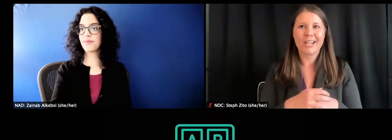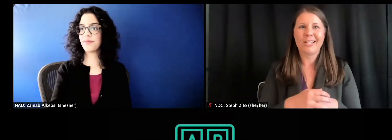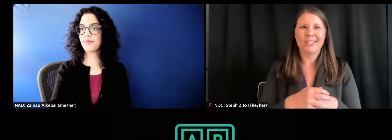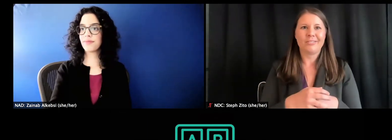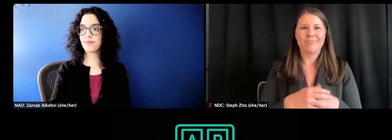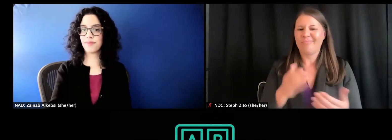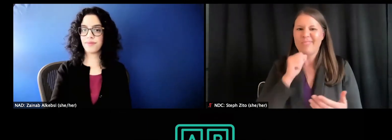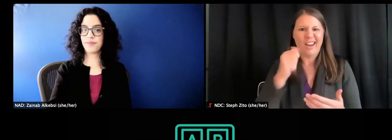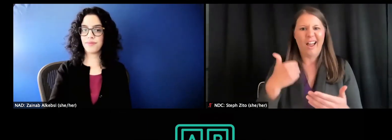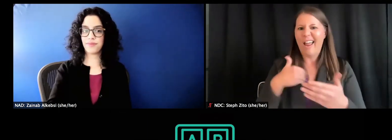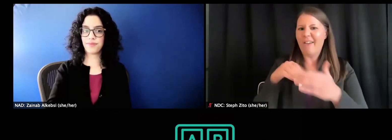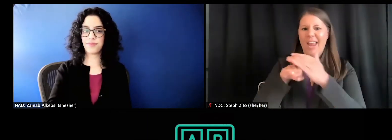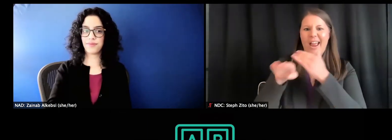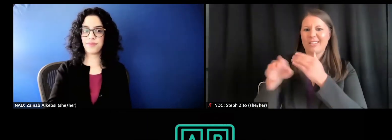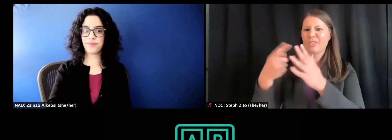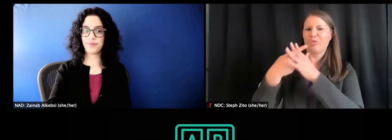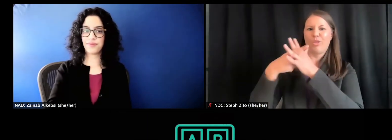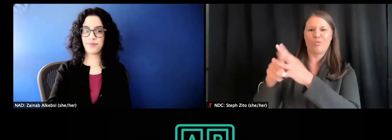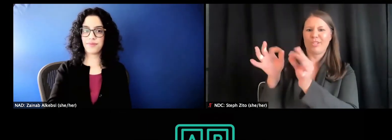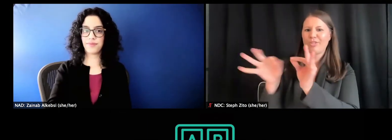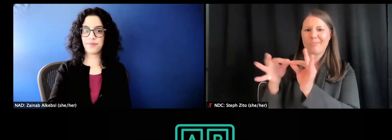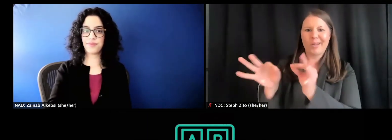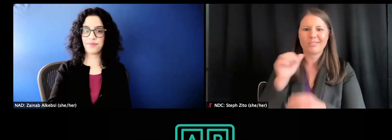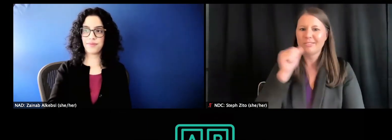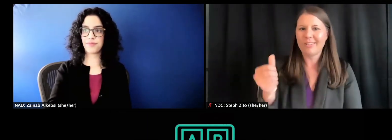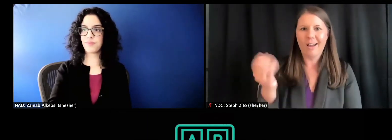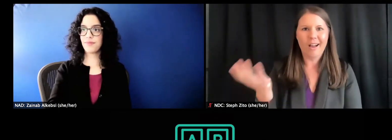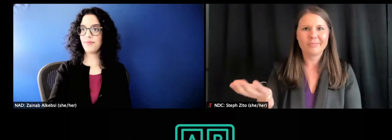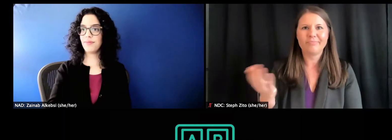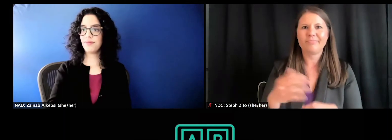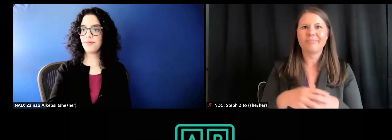showed, you were possibly frustrated with not having